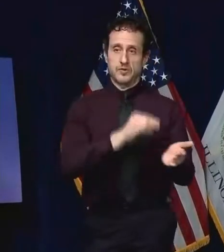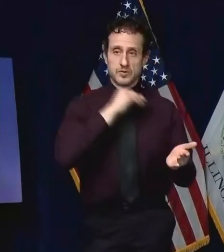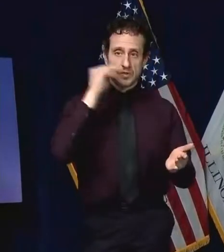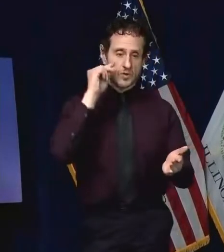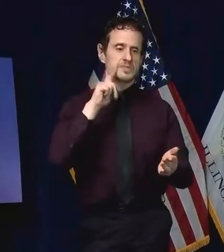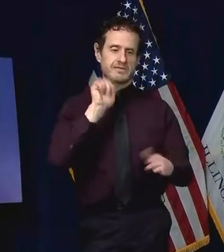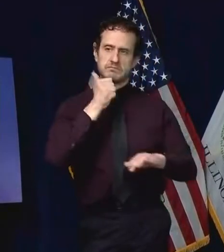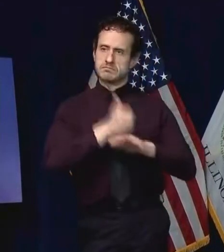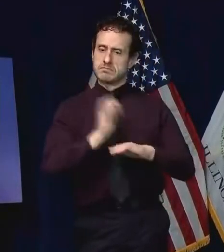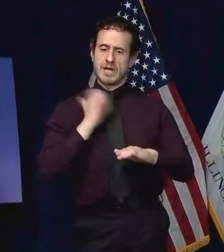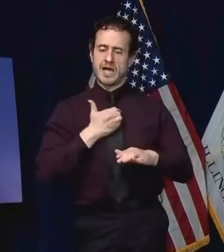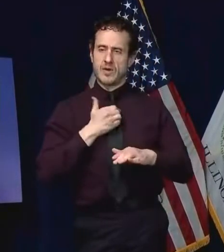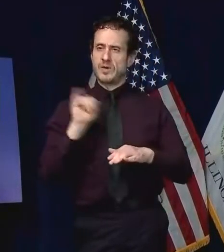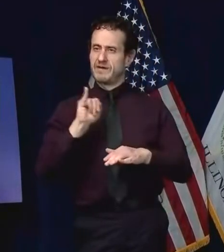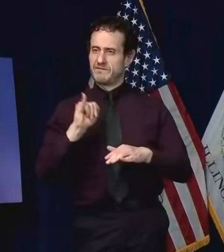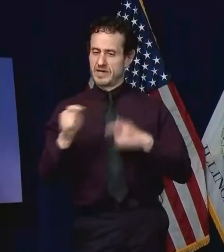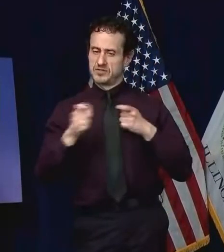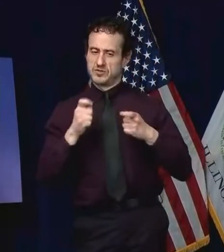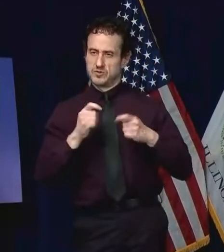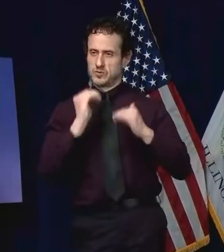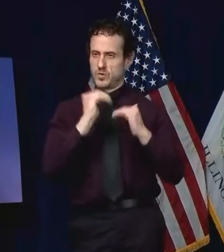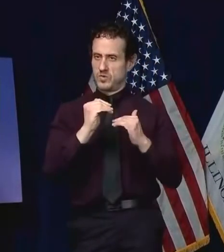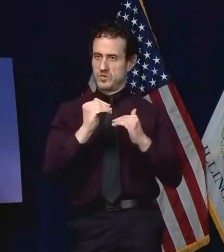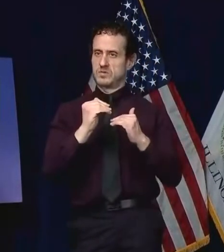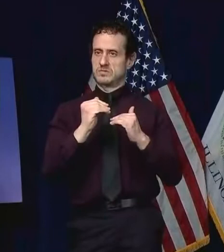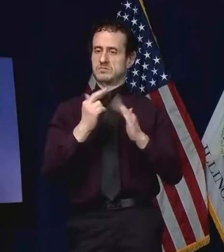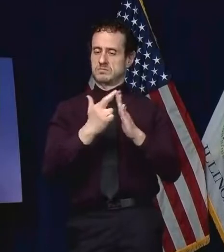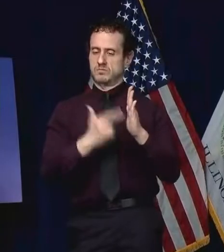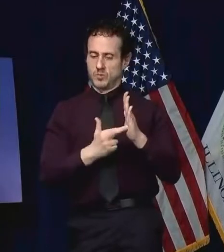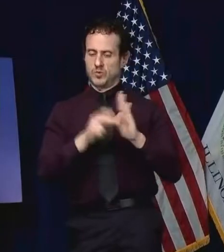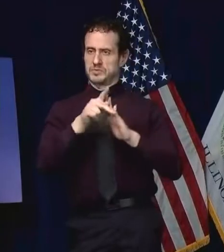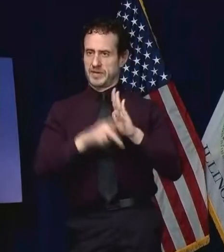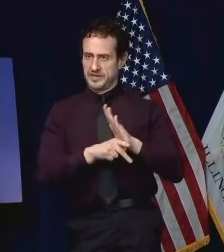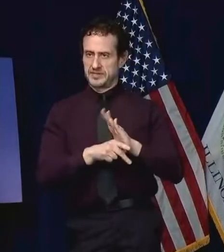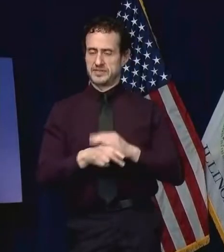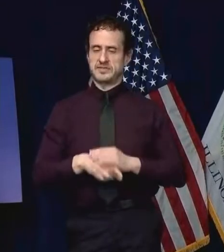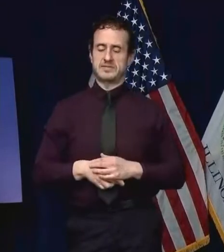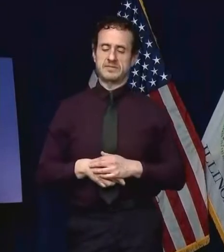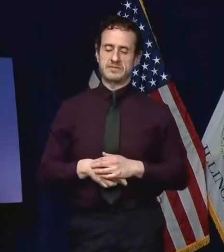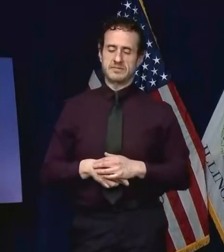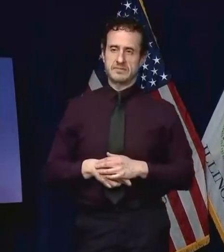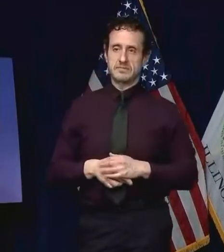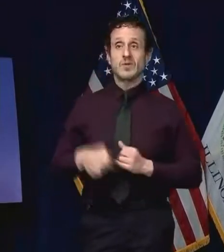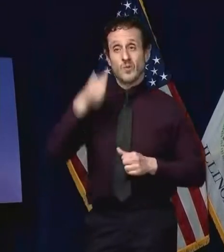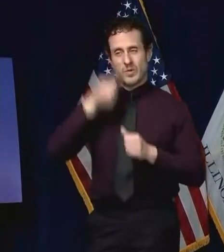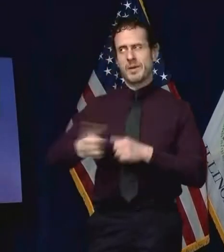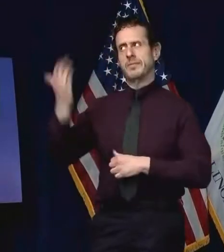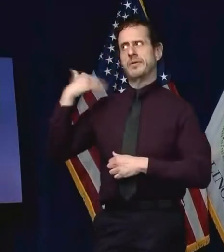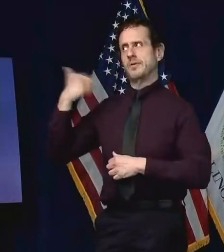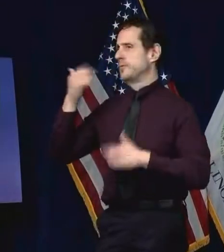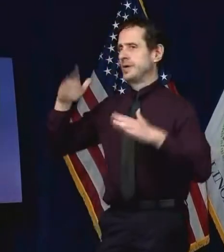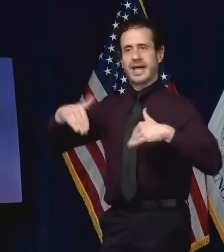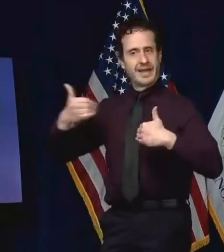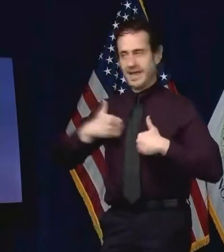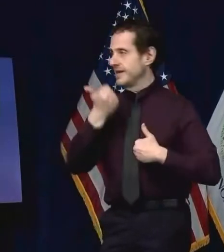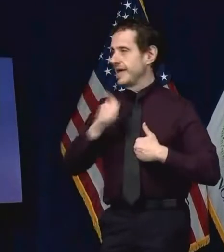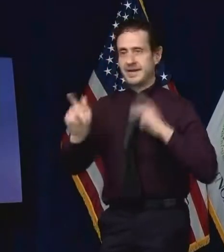to implement our infection control control guidance and as the governor guidance, mentioned before ever we had a case. case we